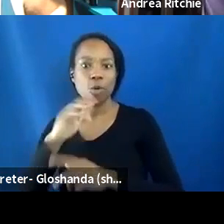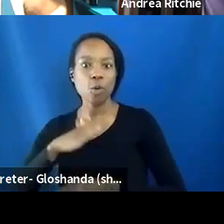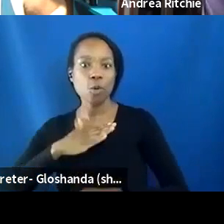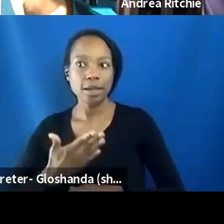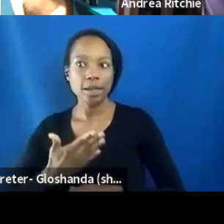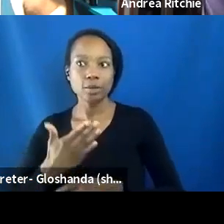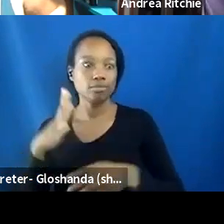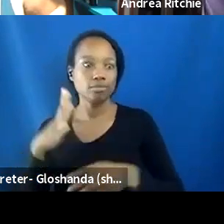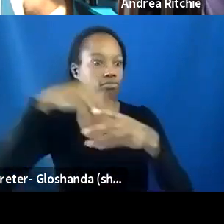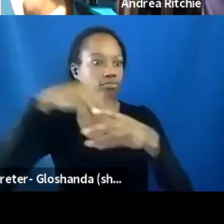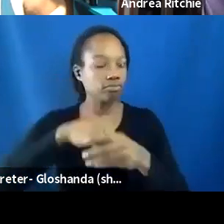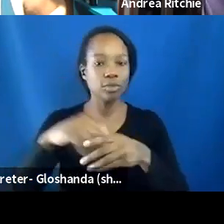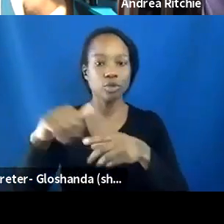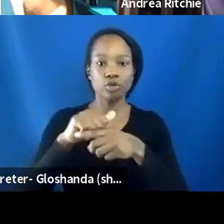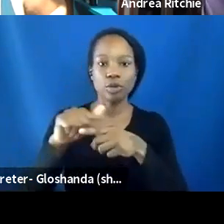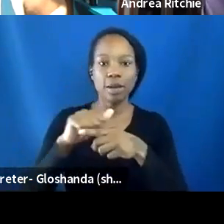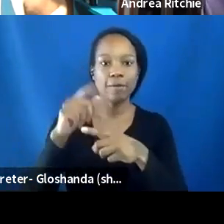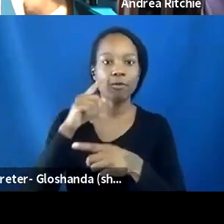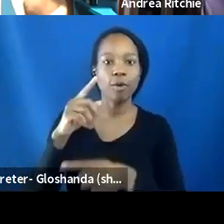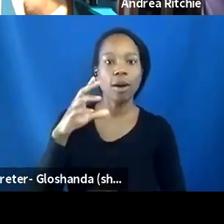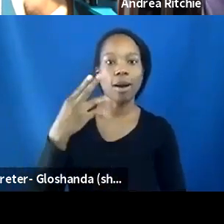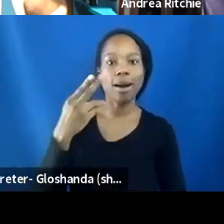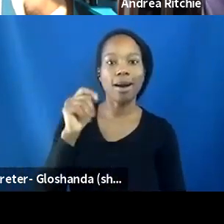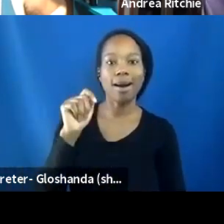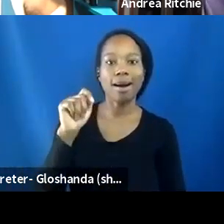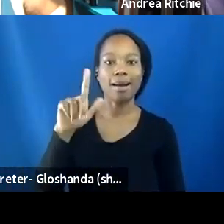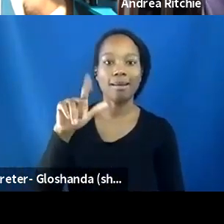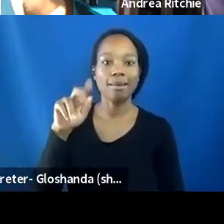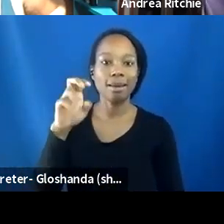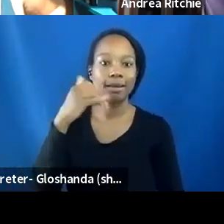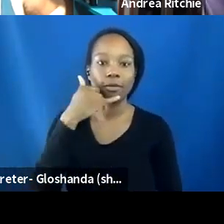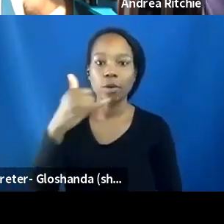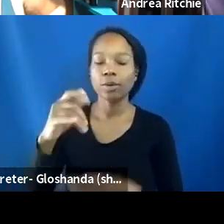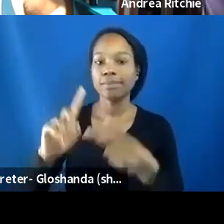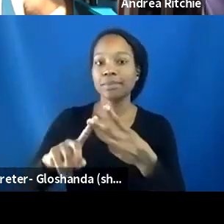in verbal deescalation. We need folks who are willing to get to know their neighbors.